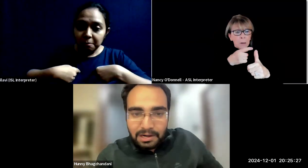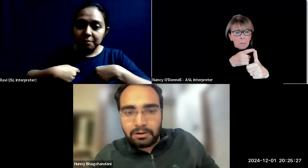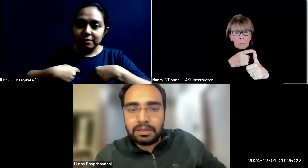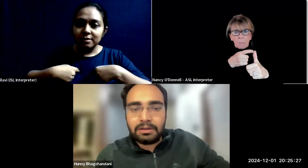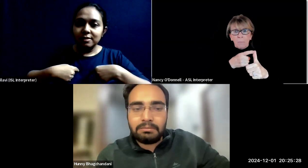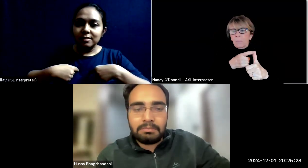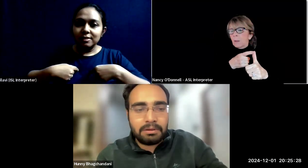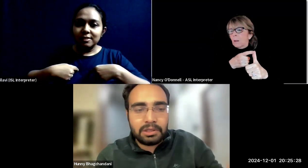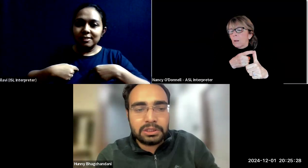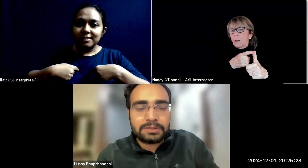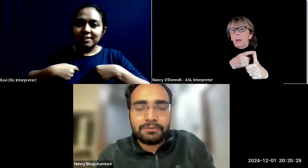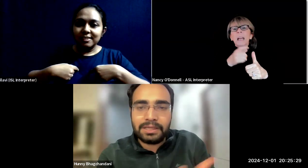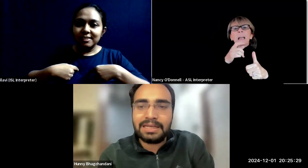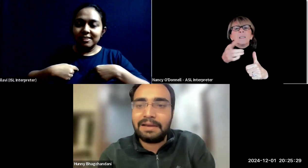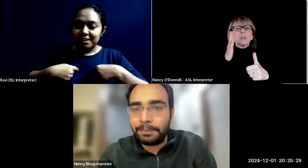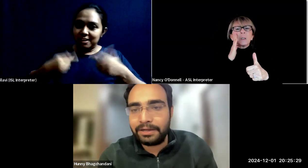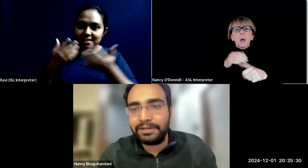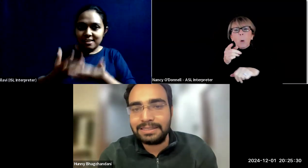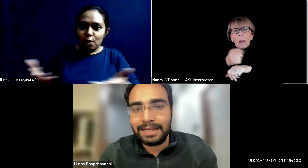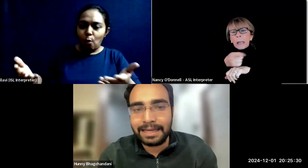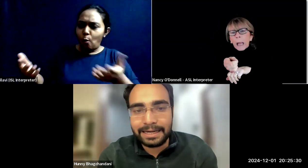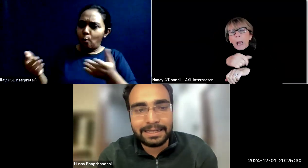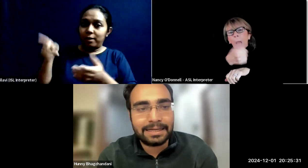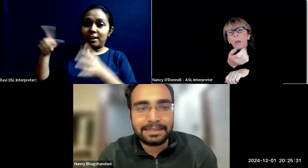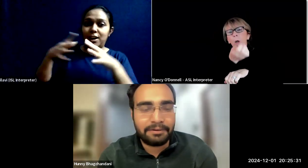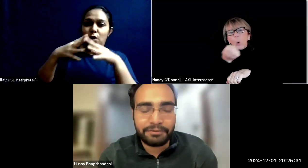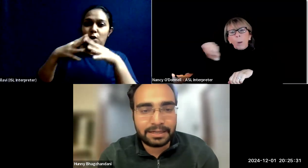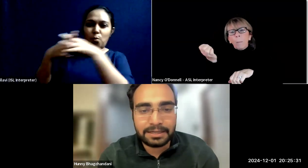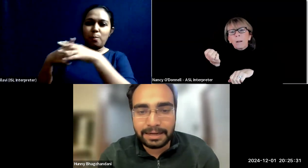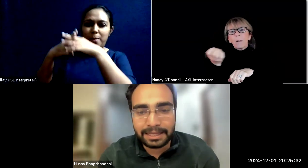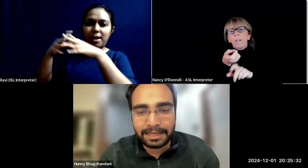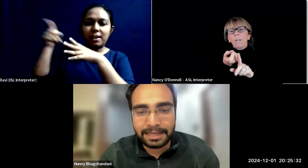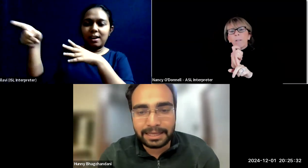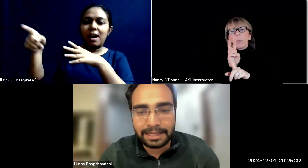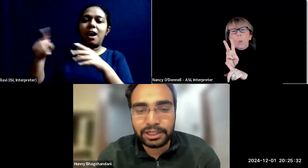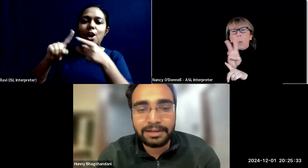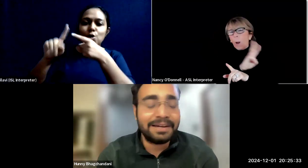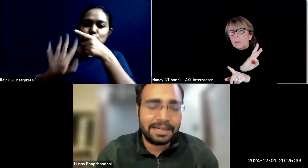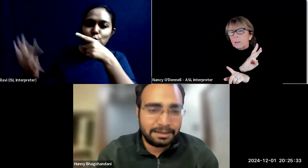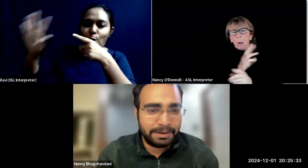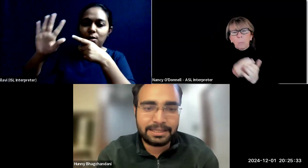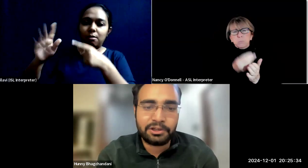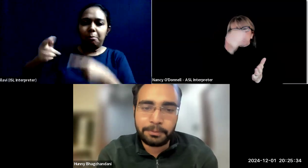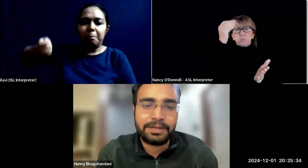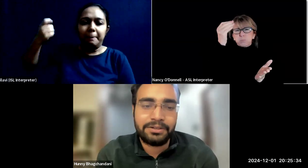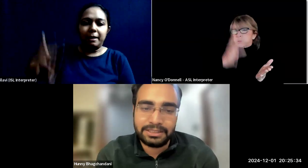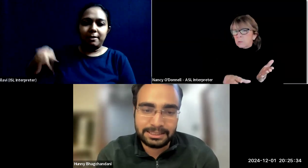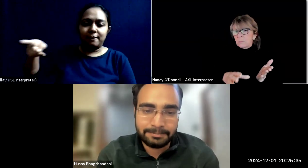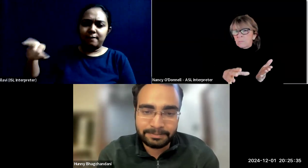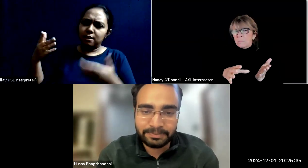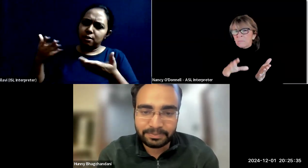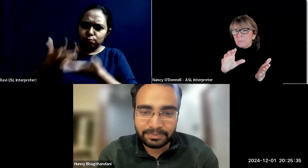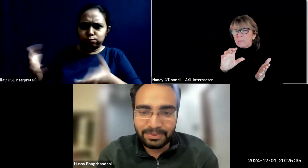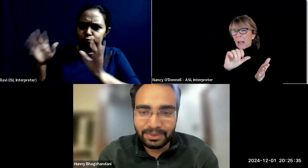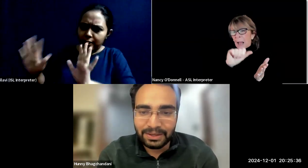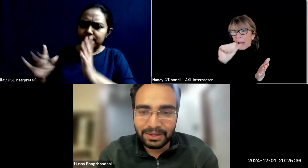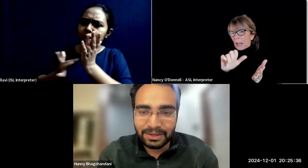are not useful in the developing countries like India, Africa, like Southeast Asia, even in many other European countries.